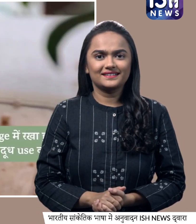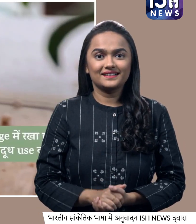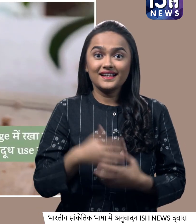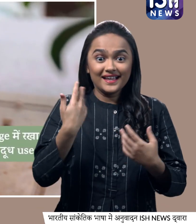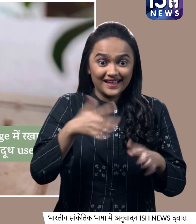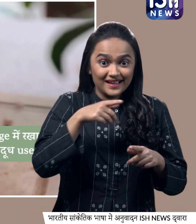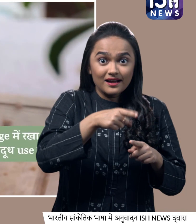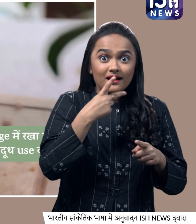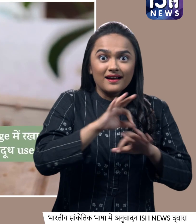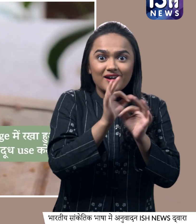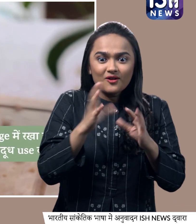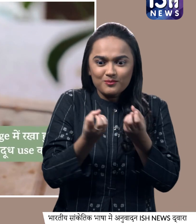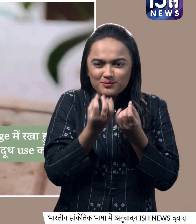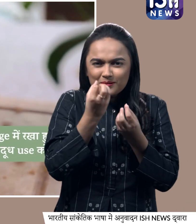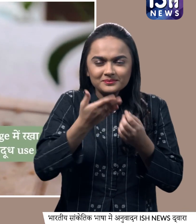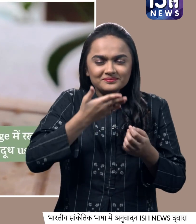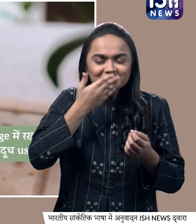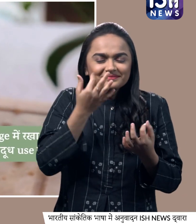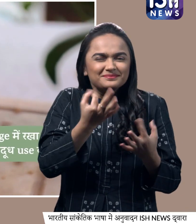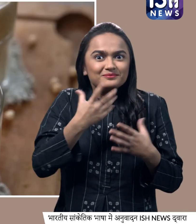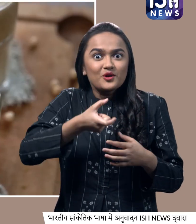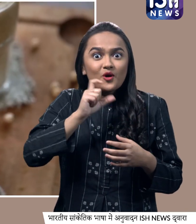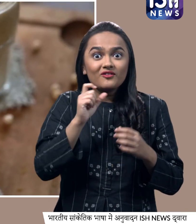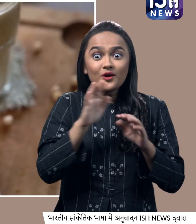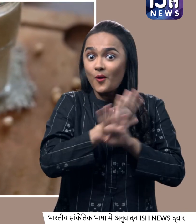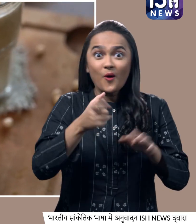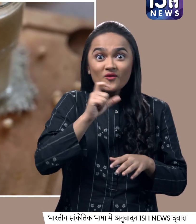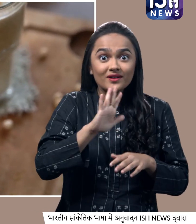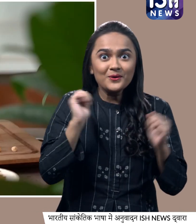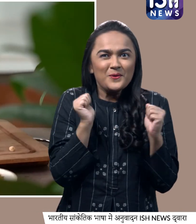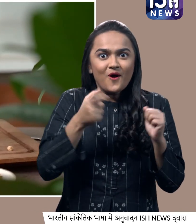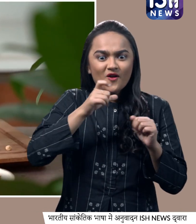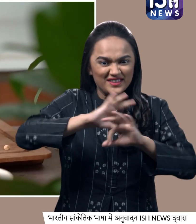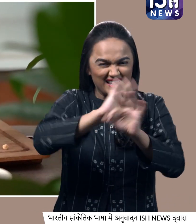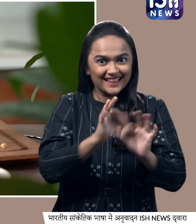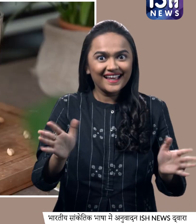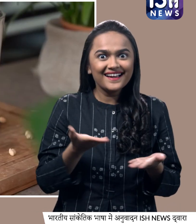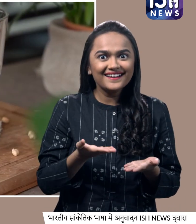And now our frothy, aroma-filled no-coffee cold coffee is ready!